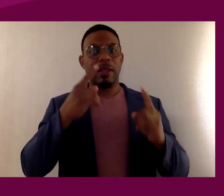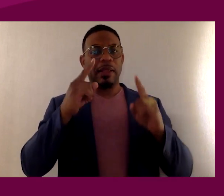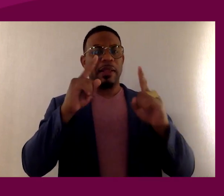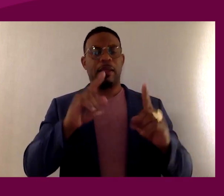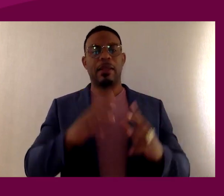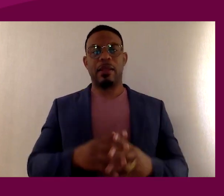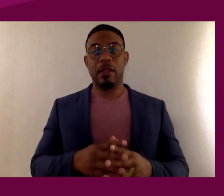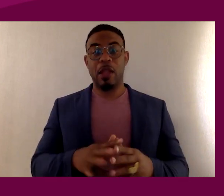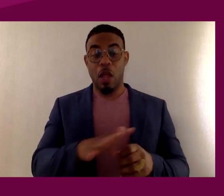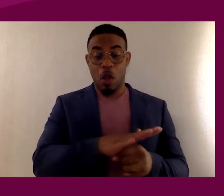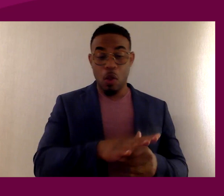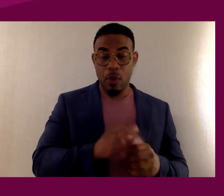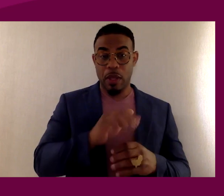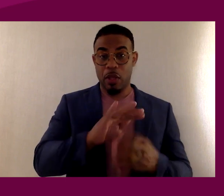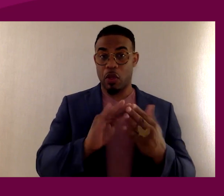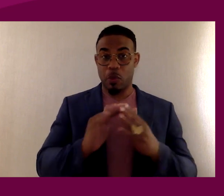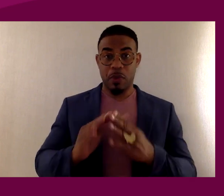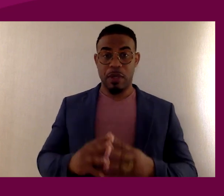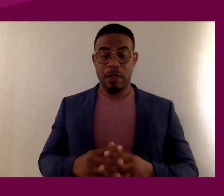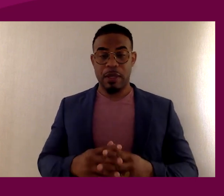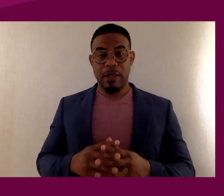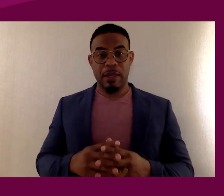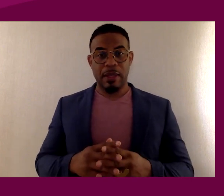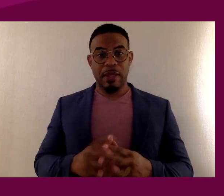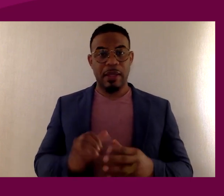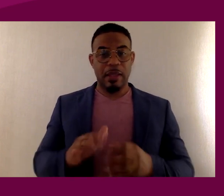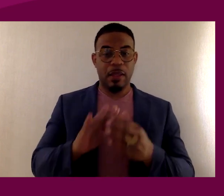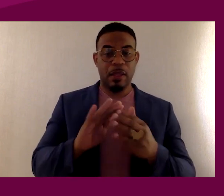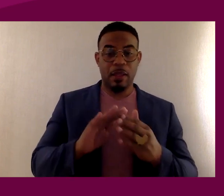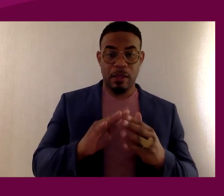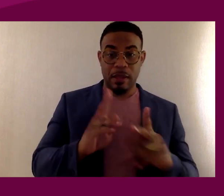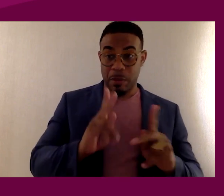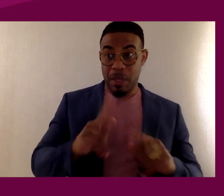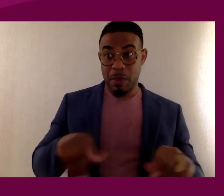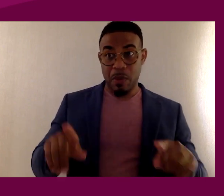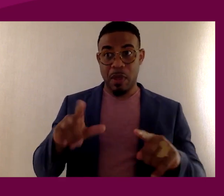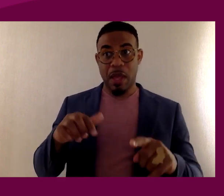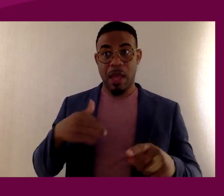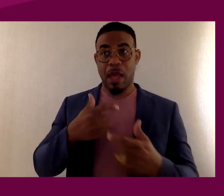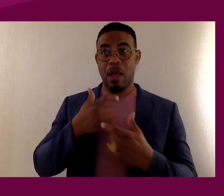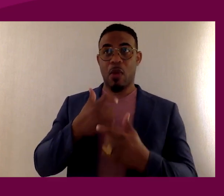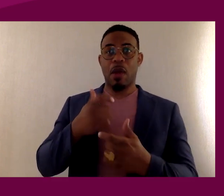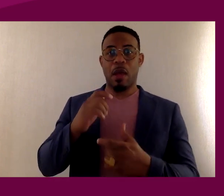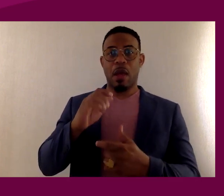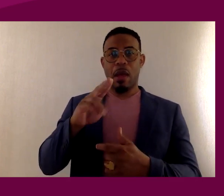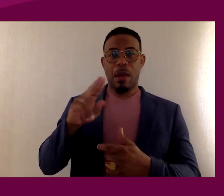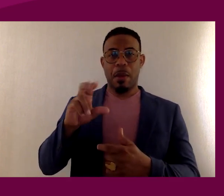it was to celebrate their successes locally in the community. And the people,